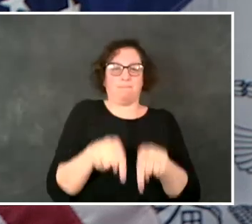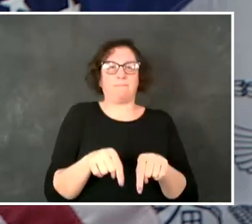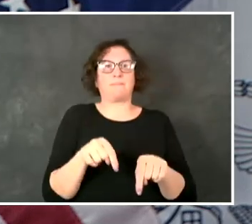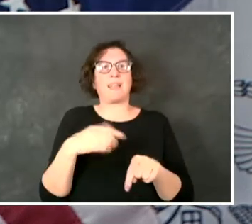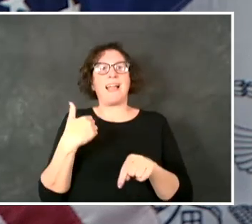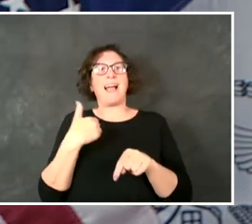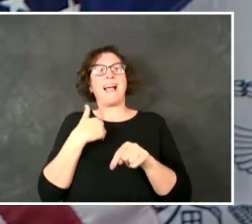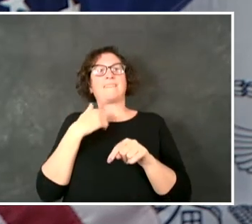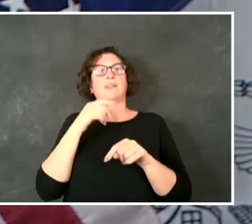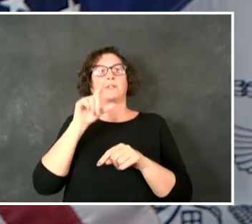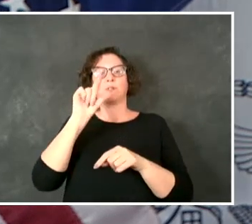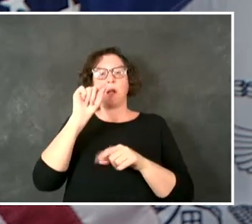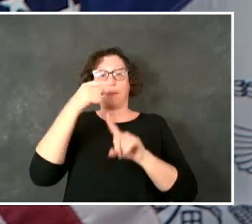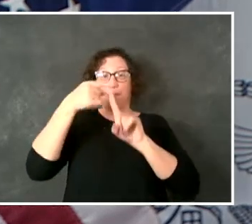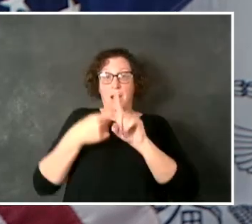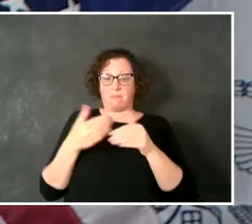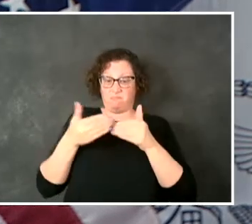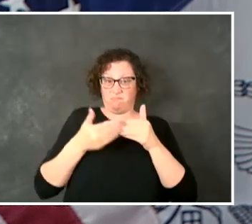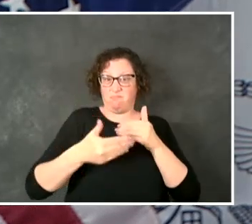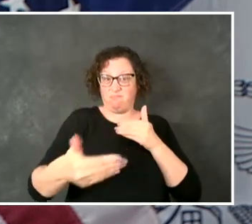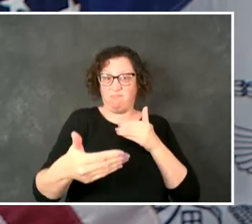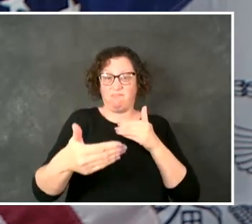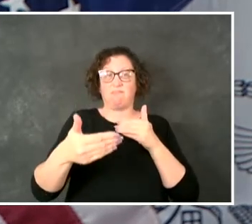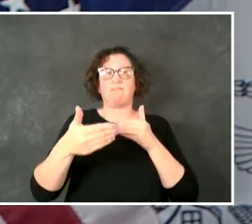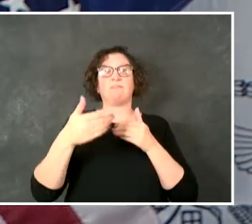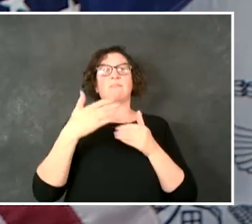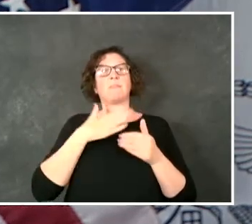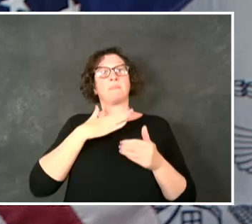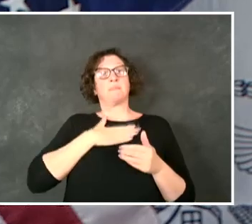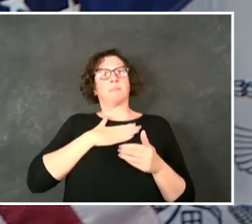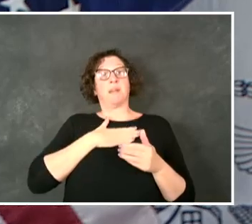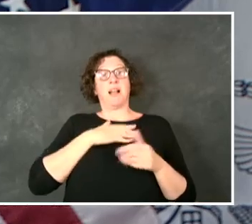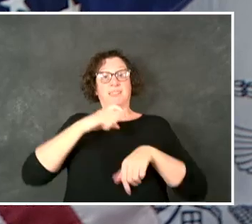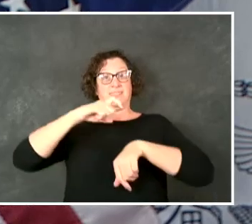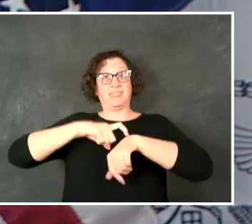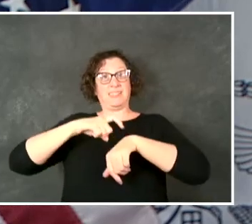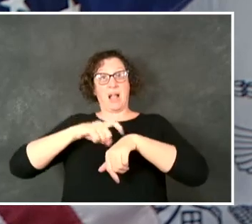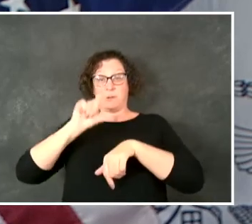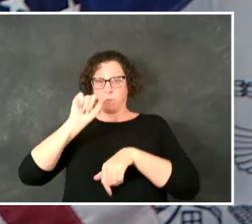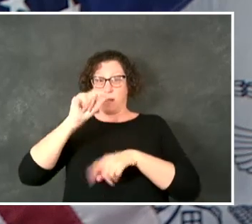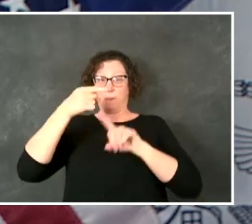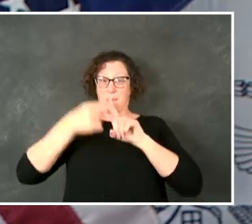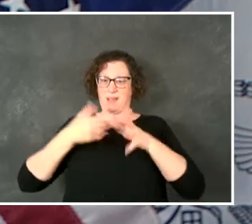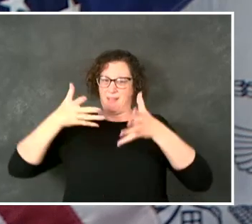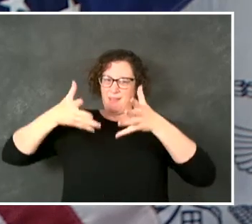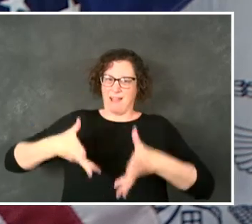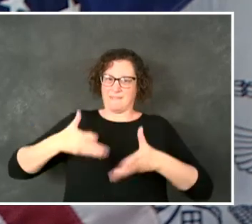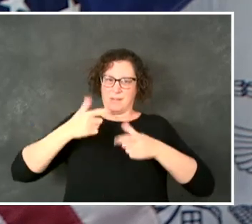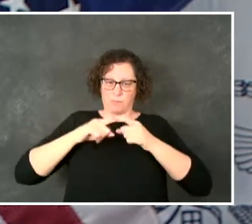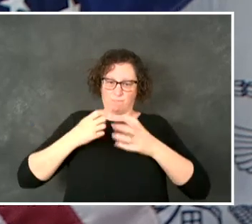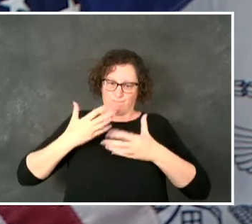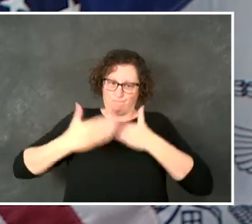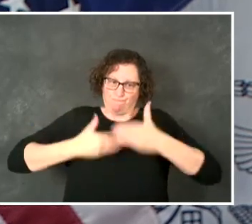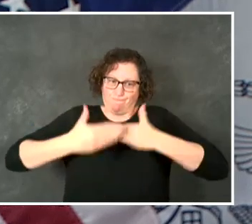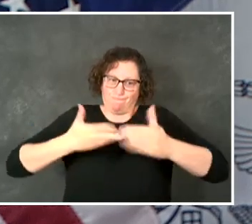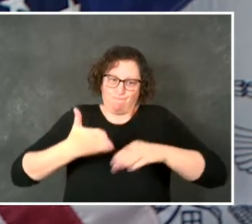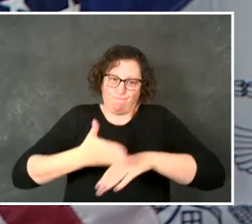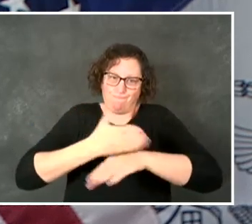NMOT.HS LEAVE THE CITY, A CLEAR, BIGGER ROAD MAP OF WHERE